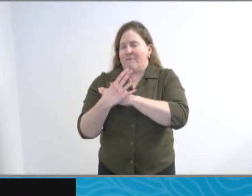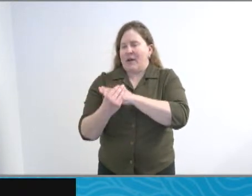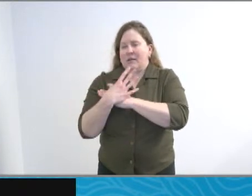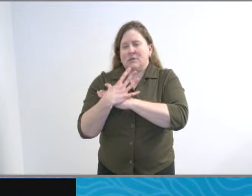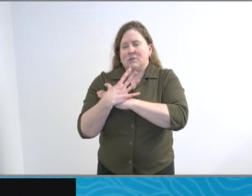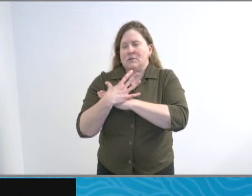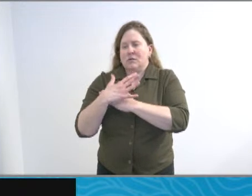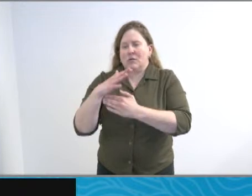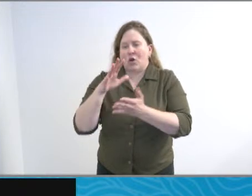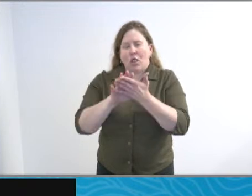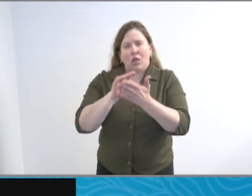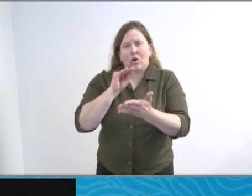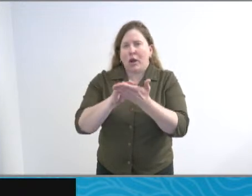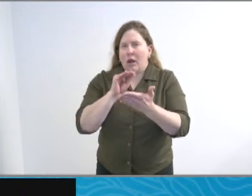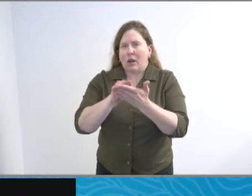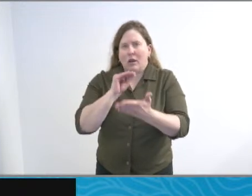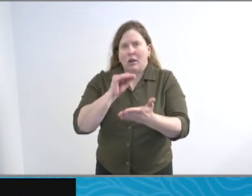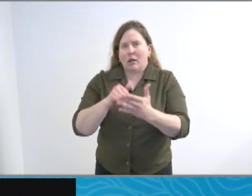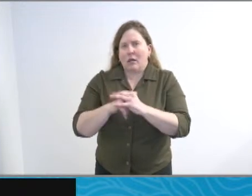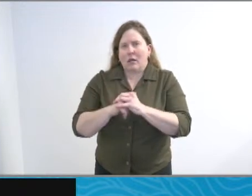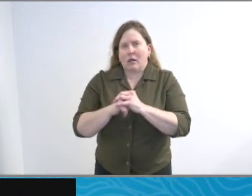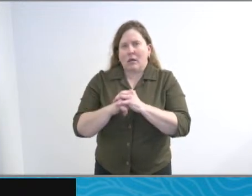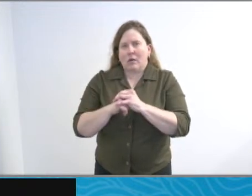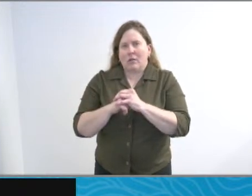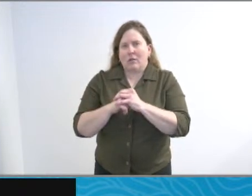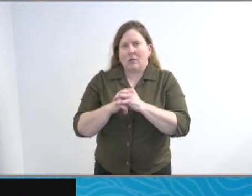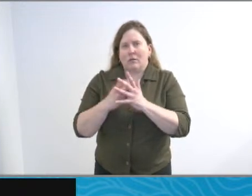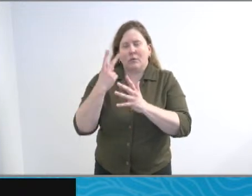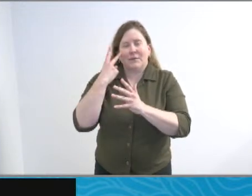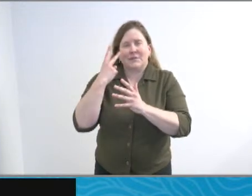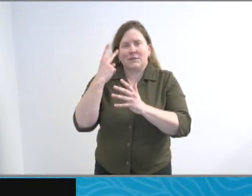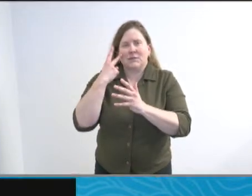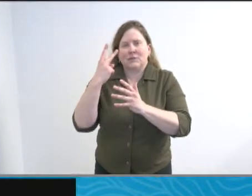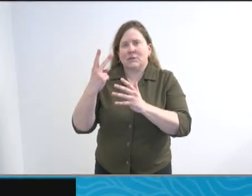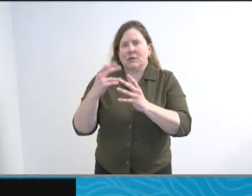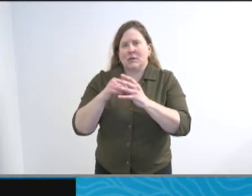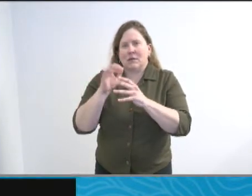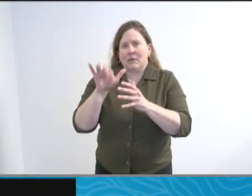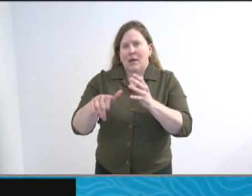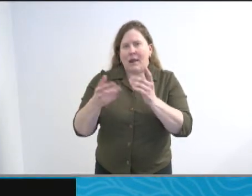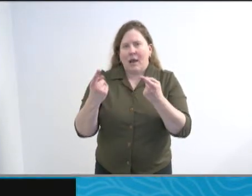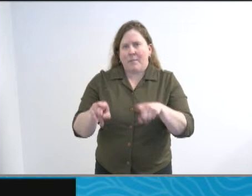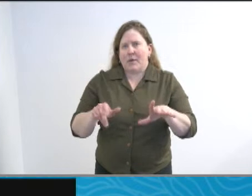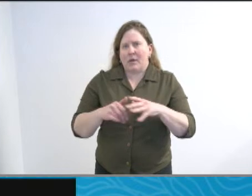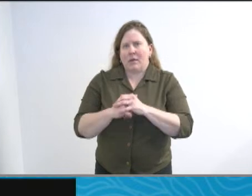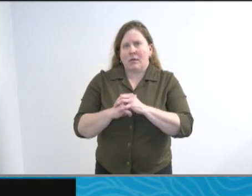So we see an alignment with goal one and goal two. Also, we have priority initiatives in this district,